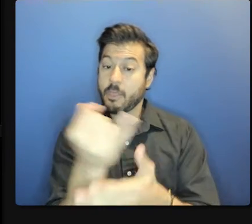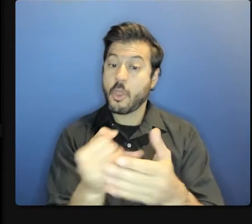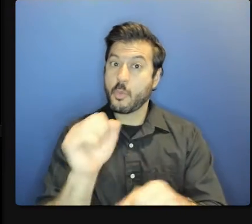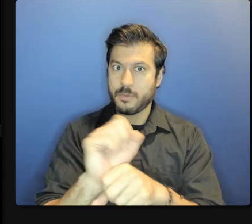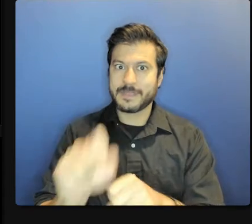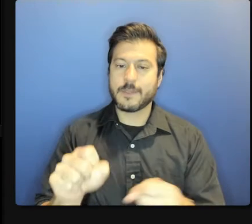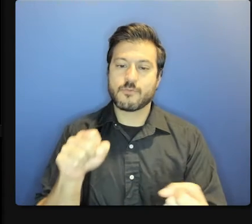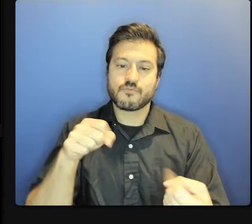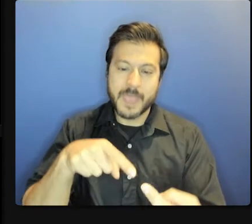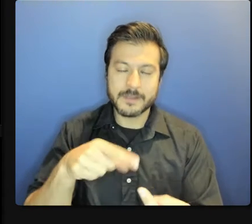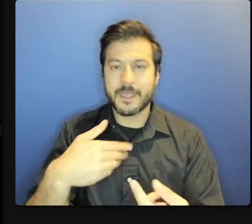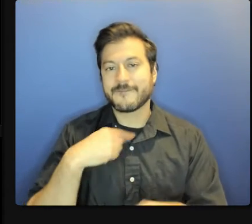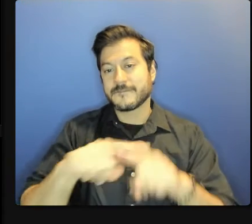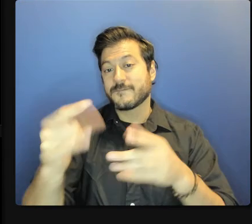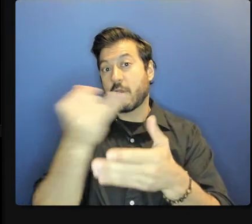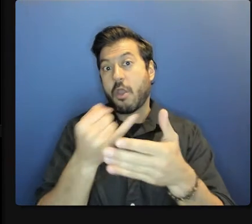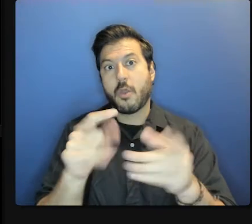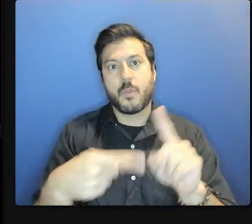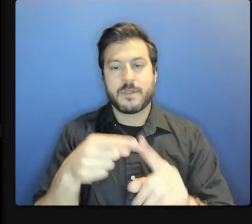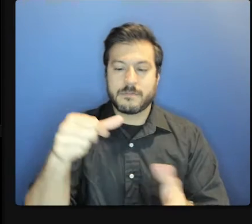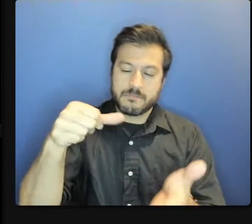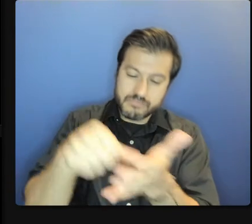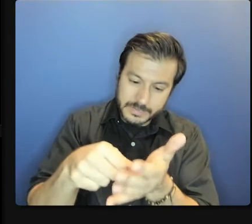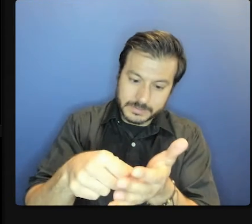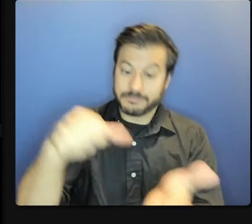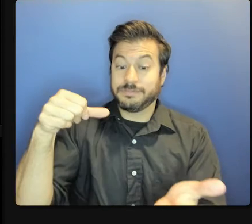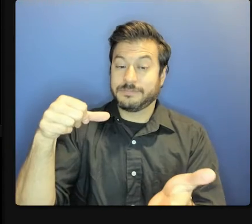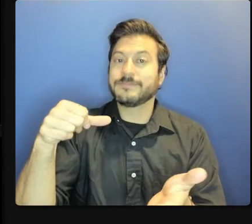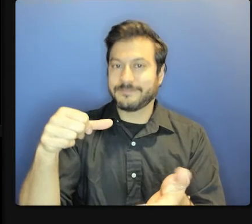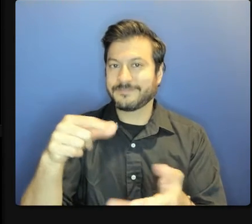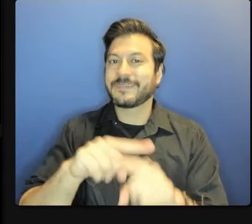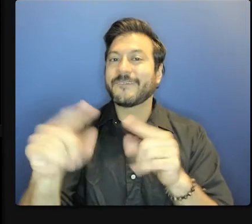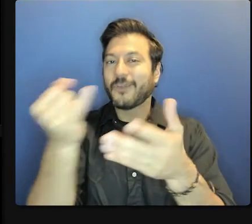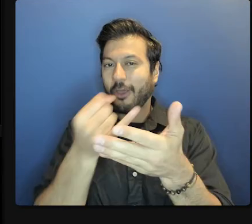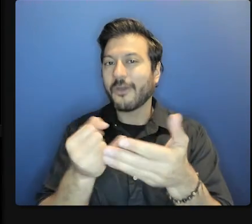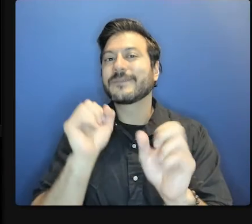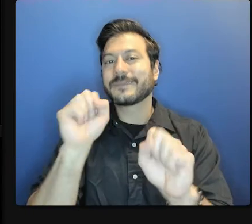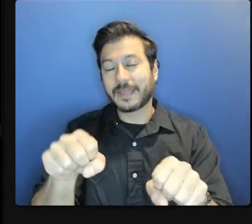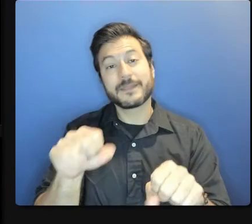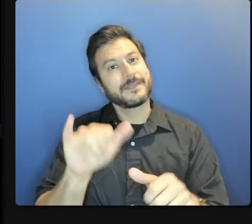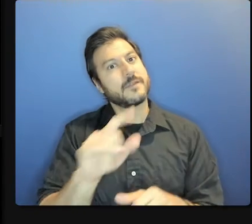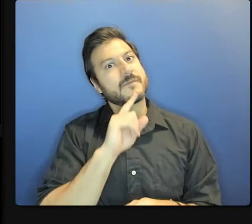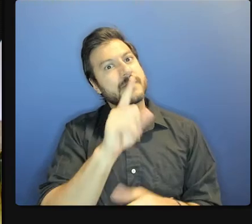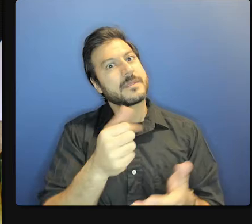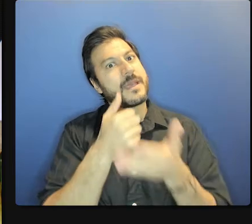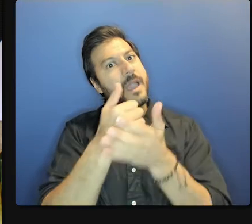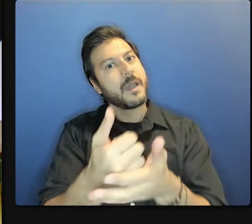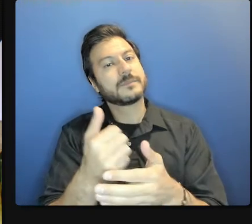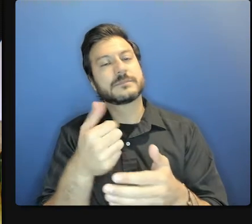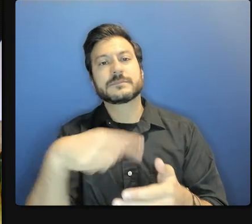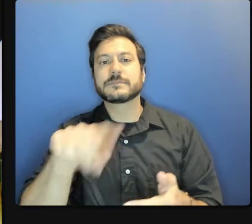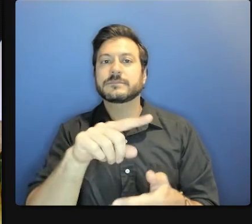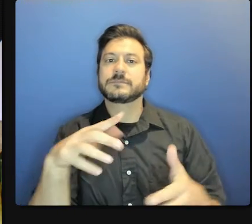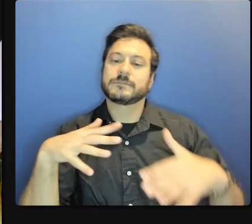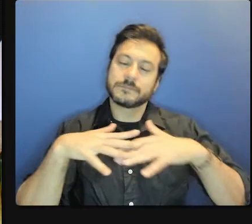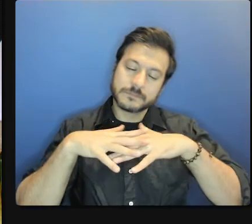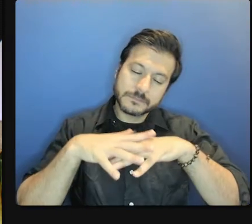to different interactions on the controls. Have different art for when players press and release the button, for instance. And that really helps make these controls